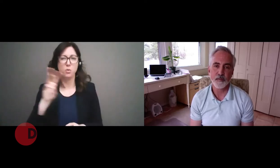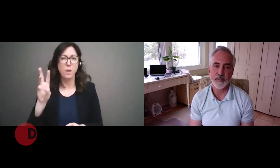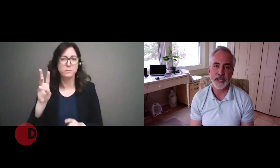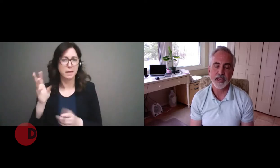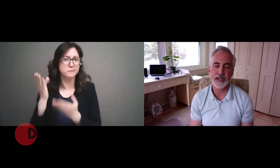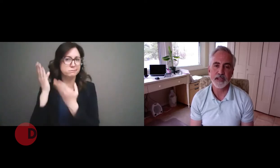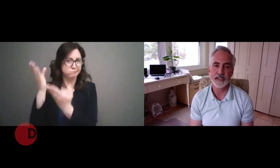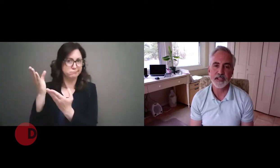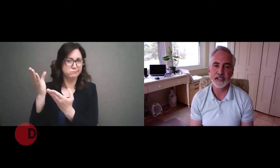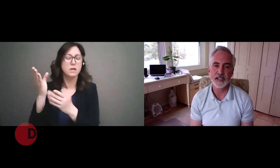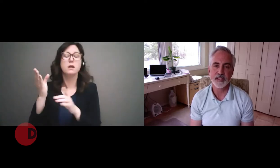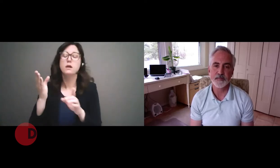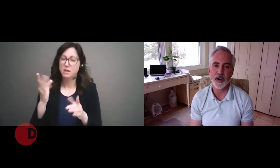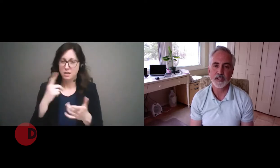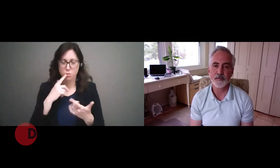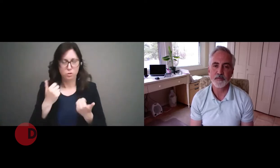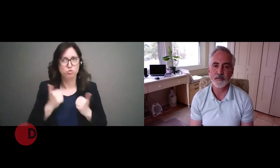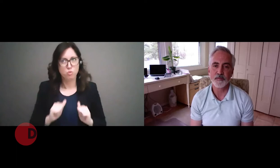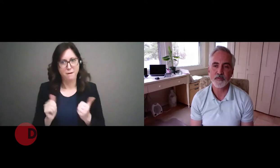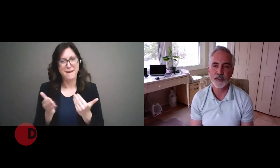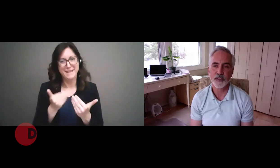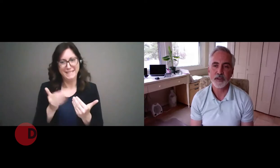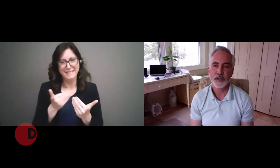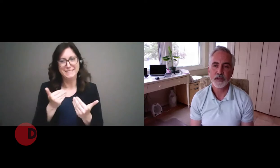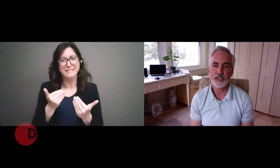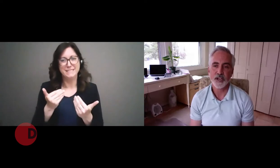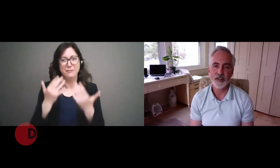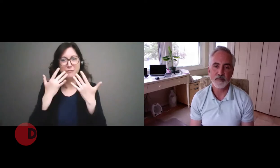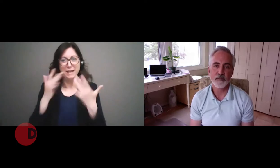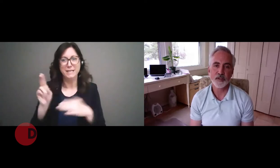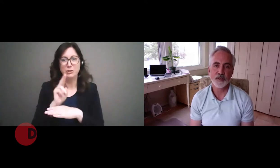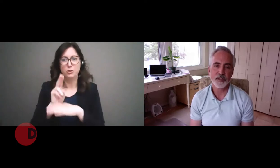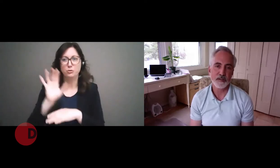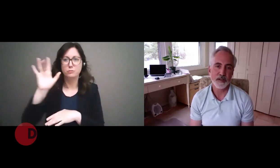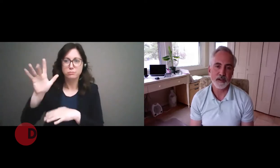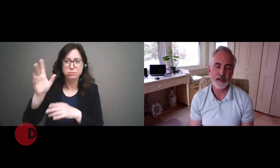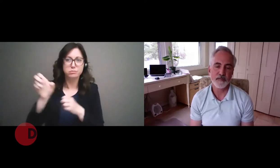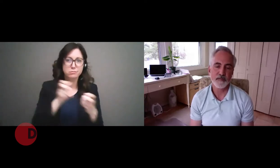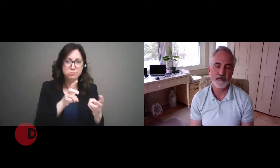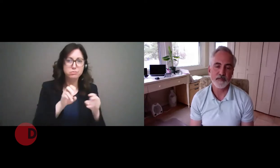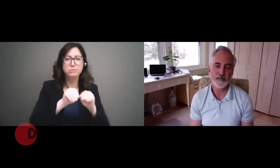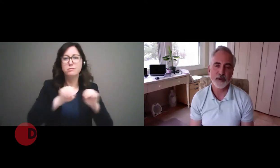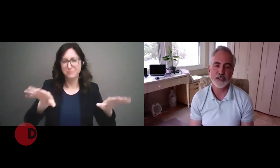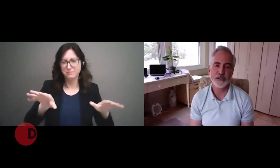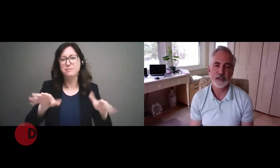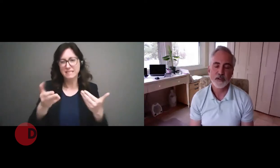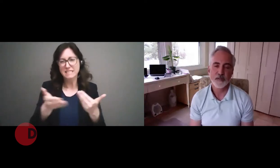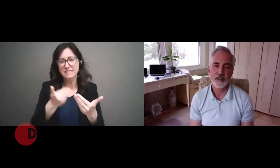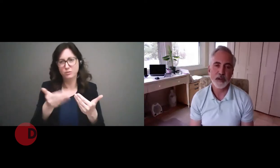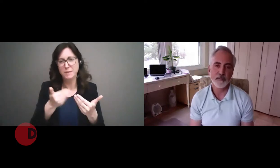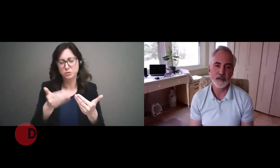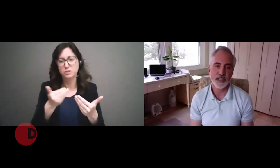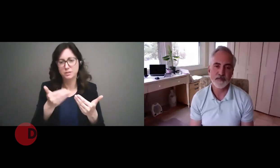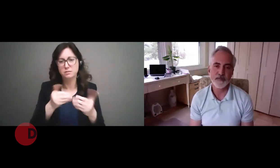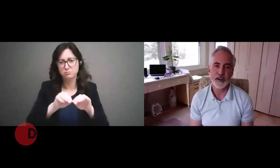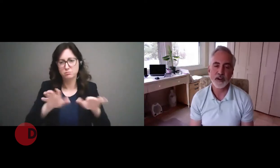We try to make our website as user-friendly as possible for members of the Deaf community.